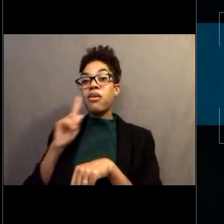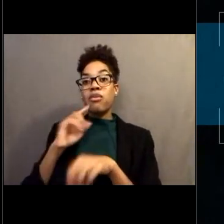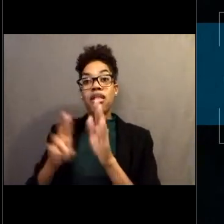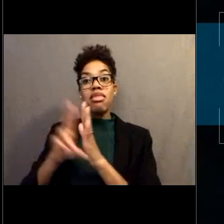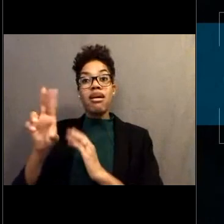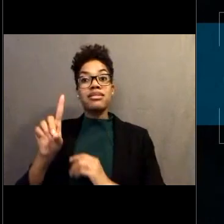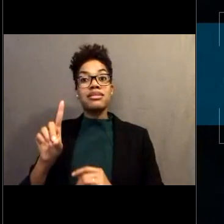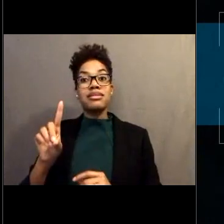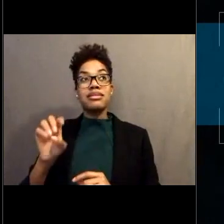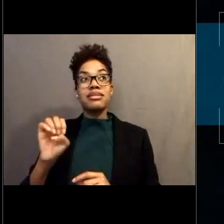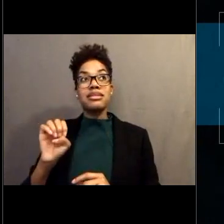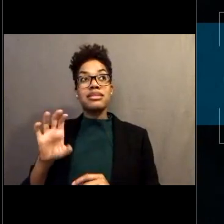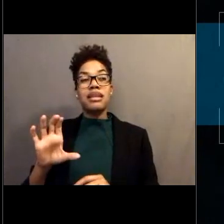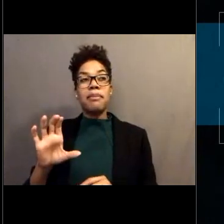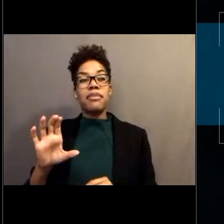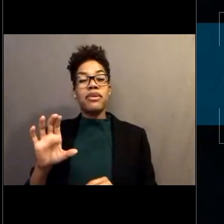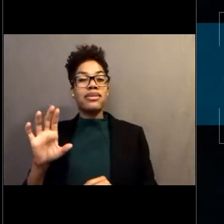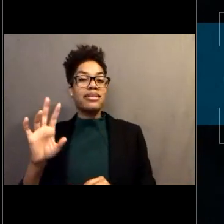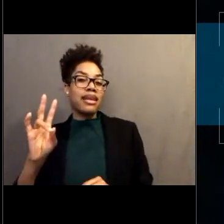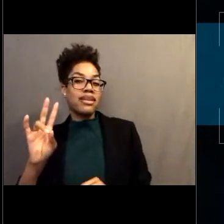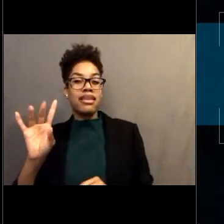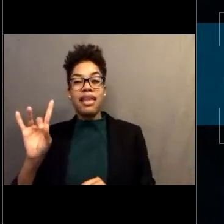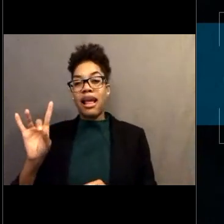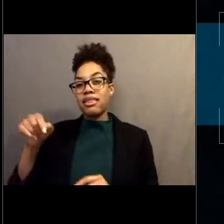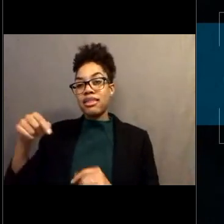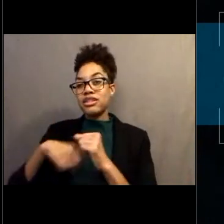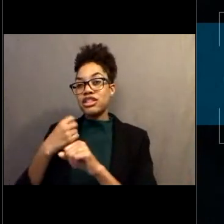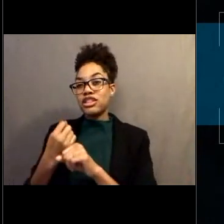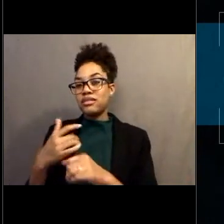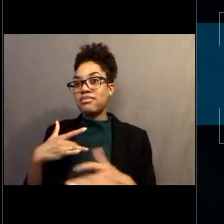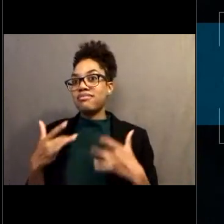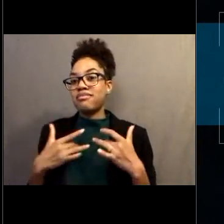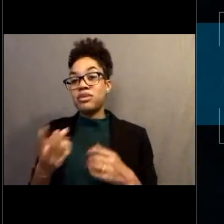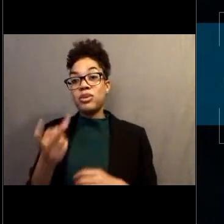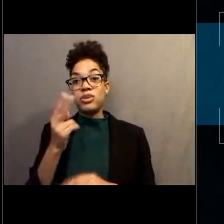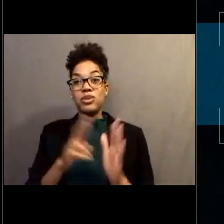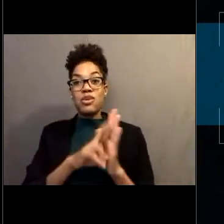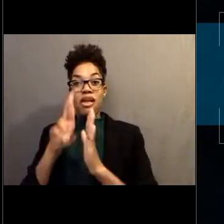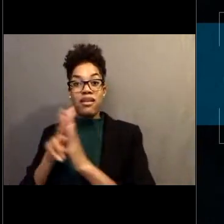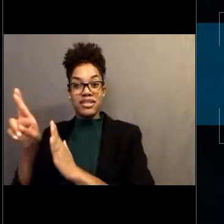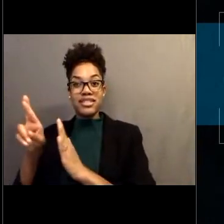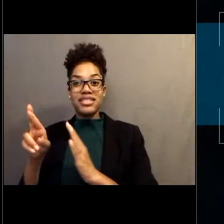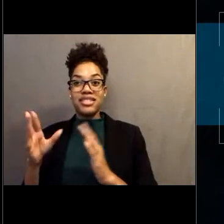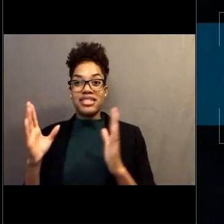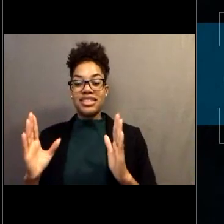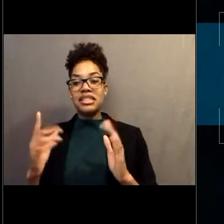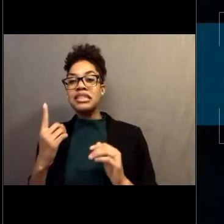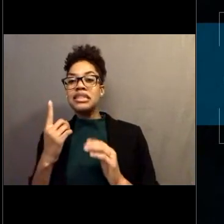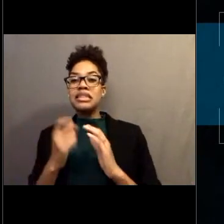but I think it's December 7th or eighth. And so that's exciting too. So we've got two launches in the next year and a half.